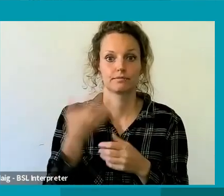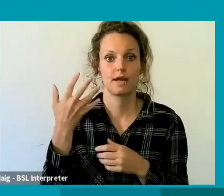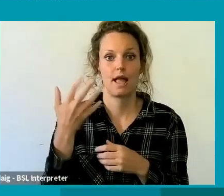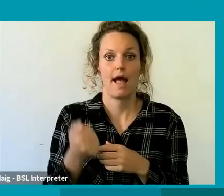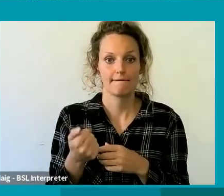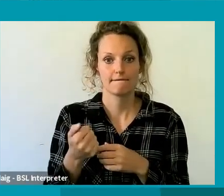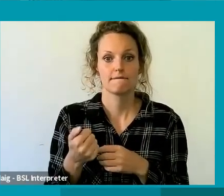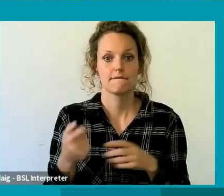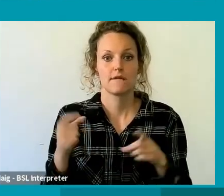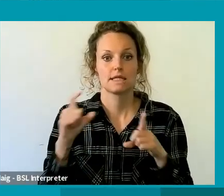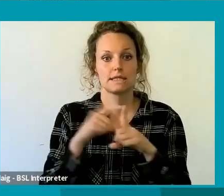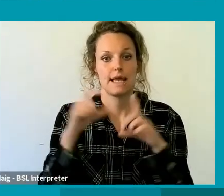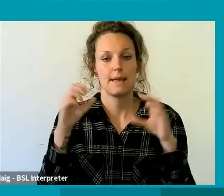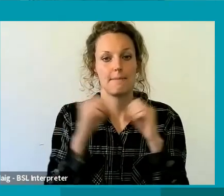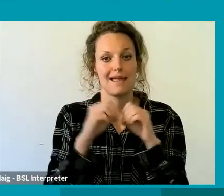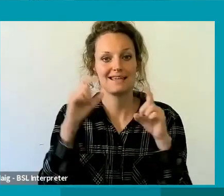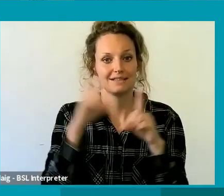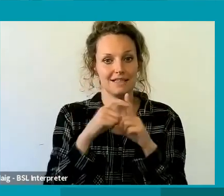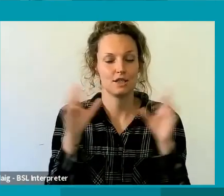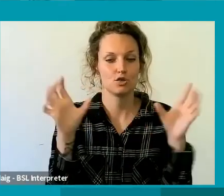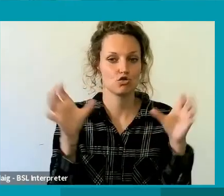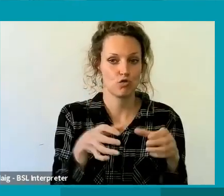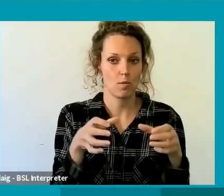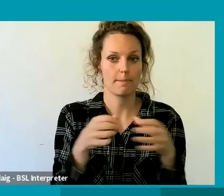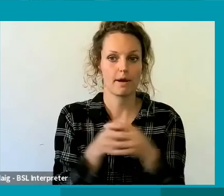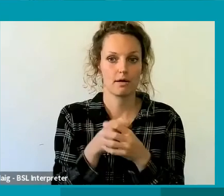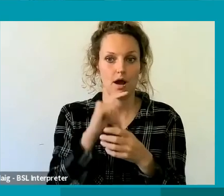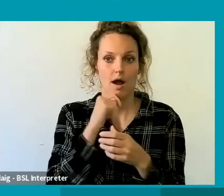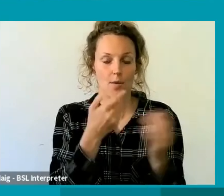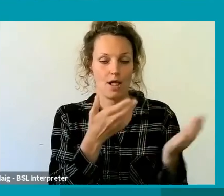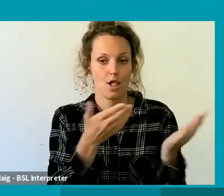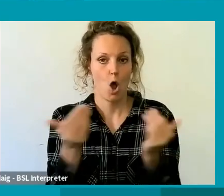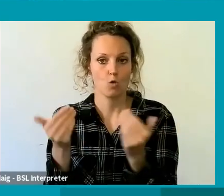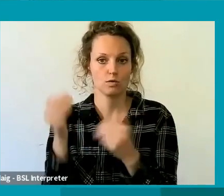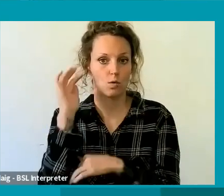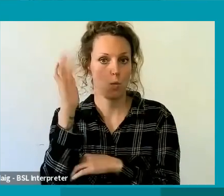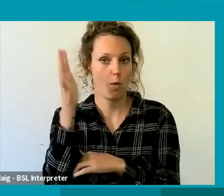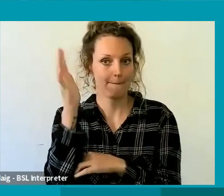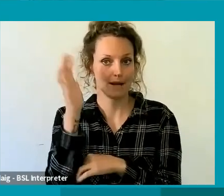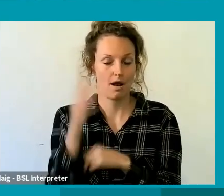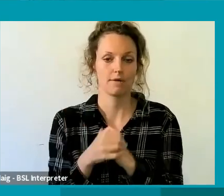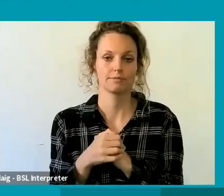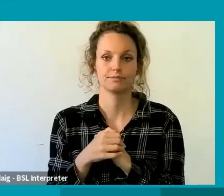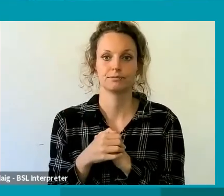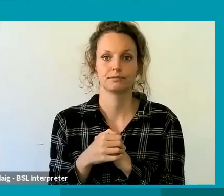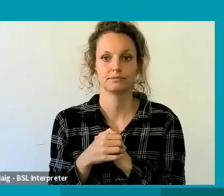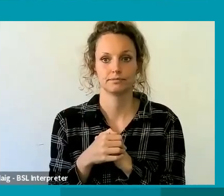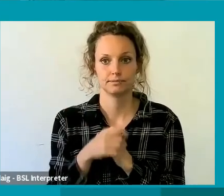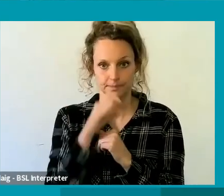on Thursday and I'll be hosting that webinar, so feel free to join for that, but we've got other webinars coming